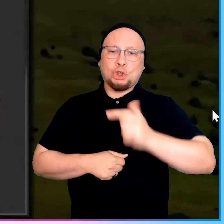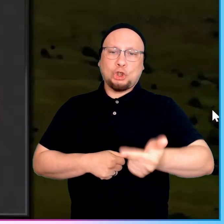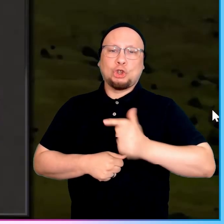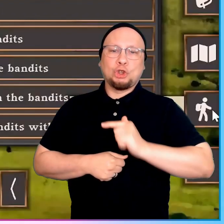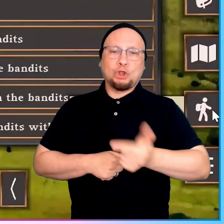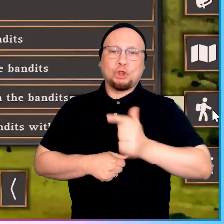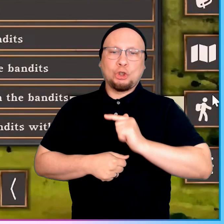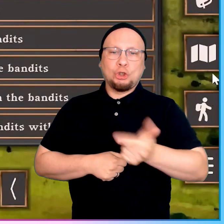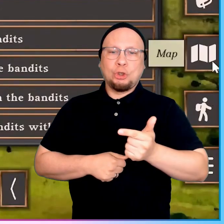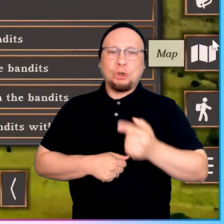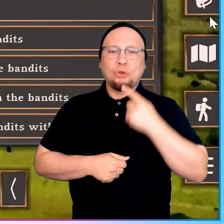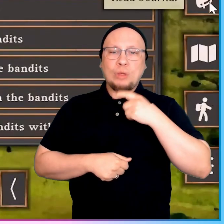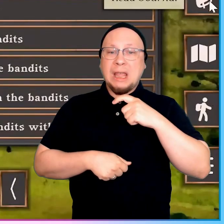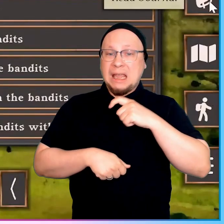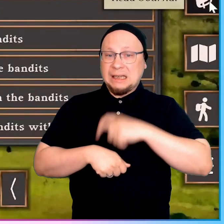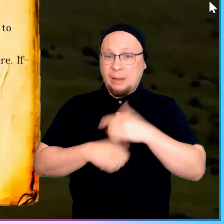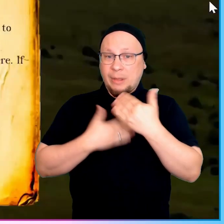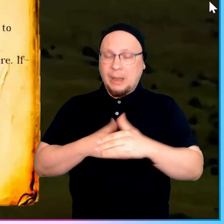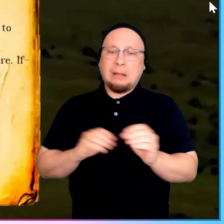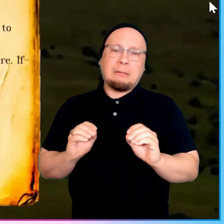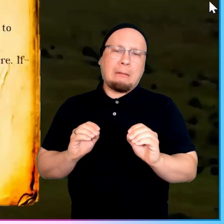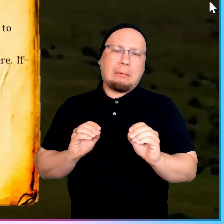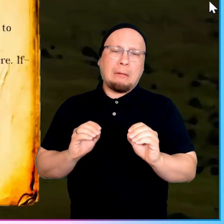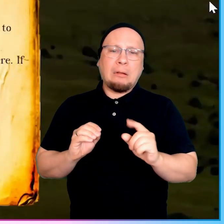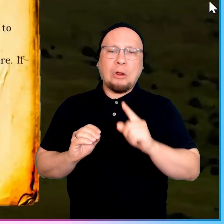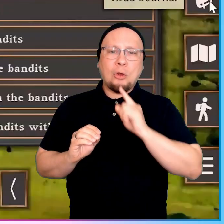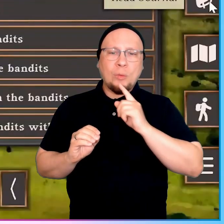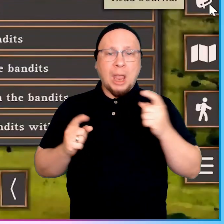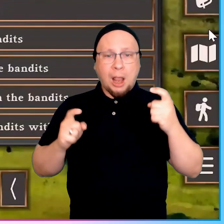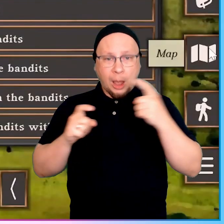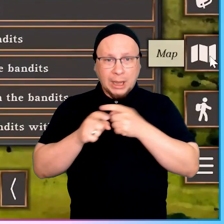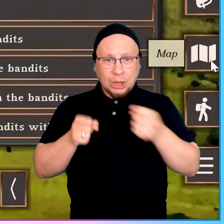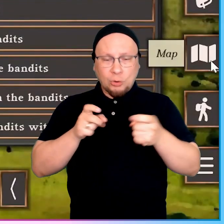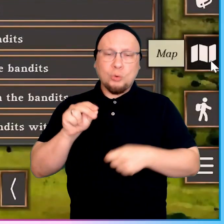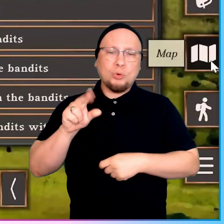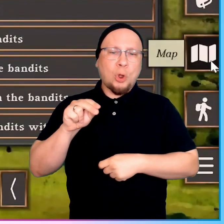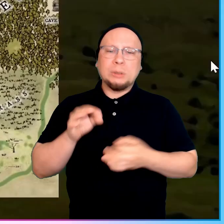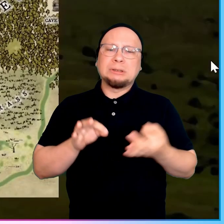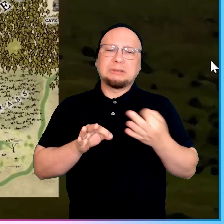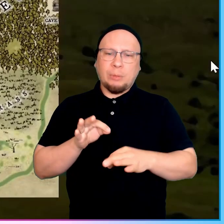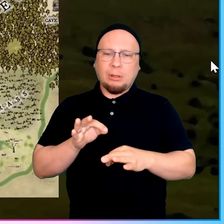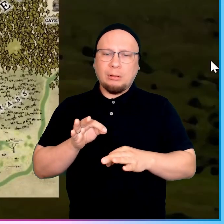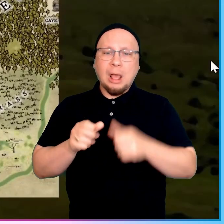and no complex controls. All text is big, easy to read, and high contrast.